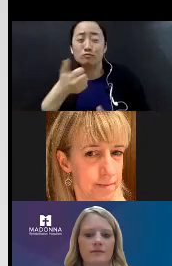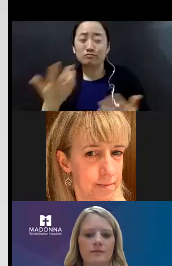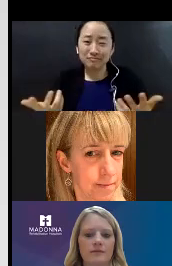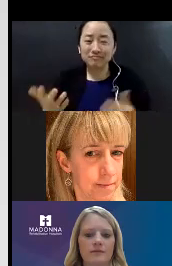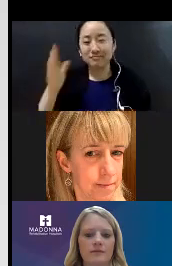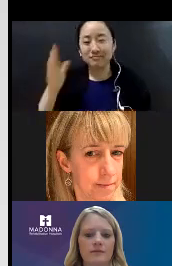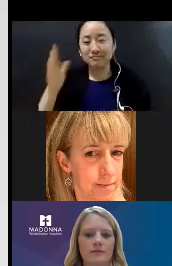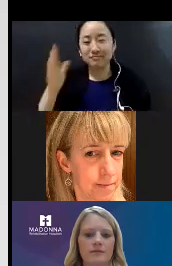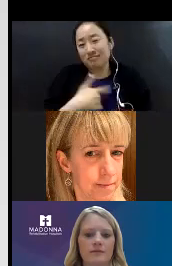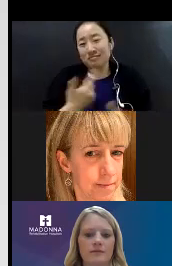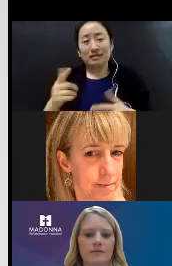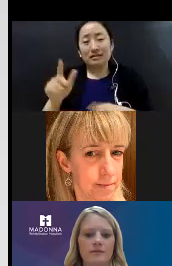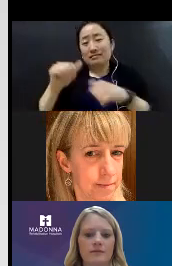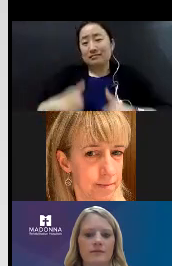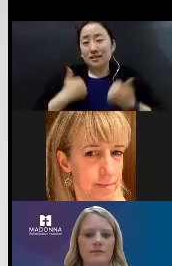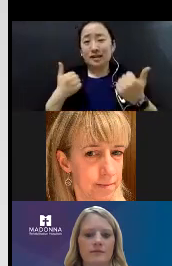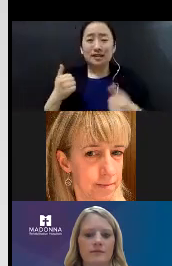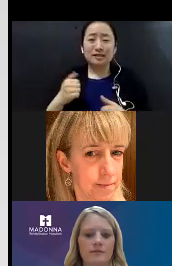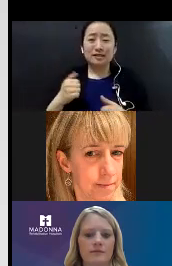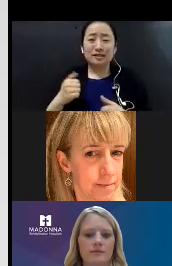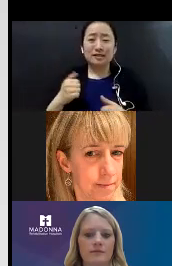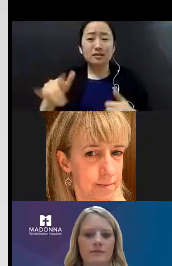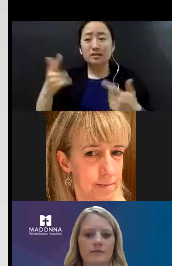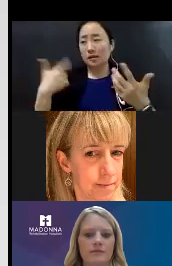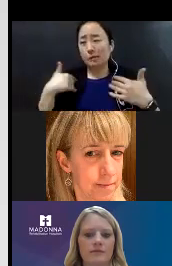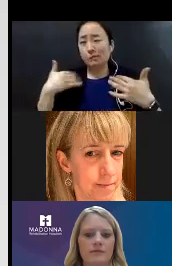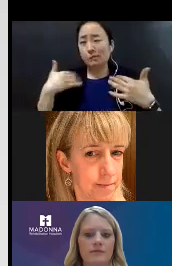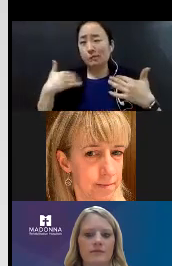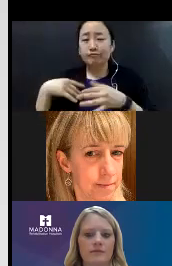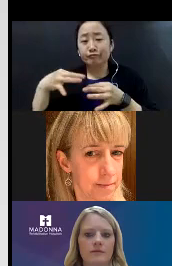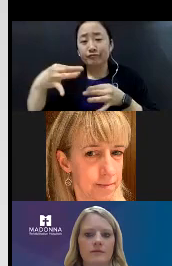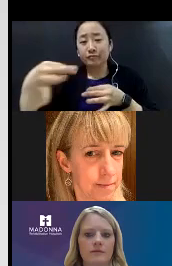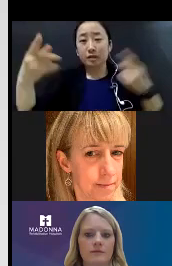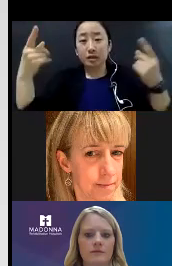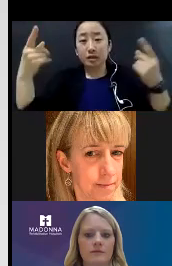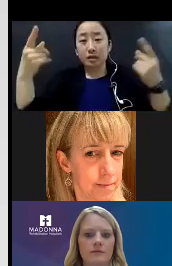BUSYNESS OF LIFE AND WE DON'T KNOW HOW TO GET THE